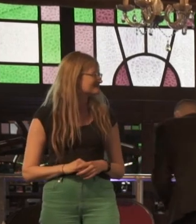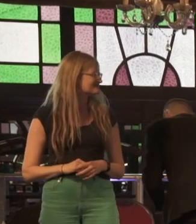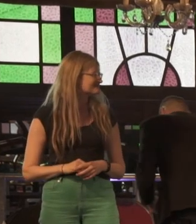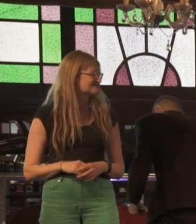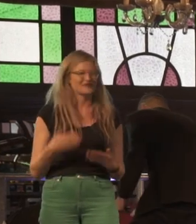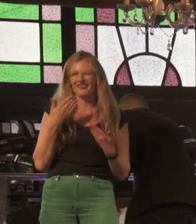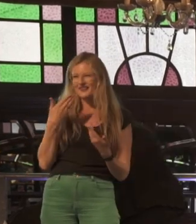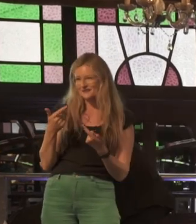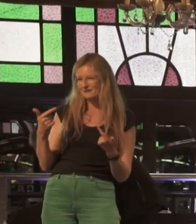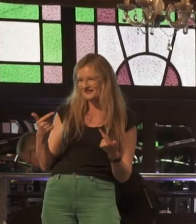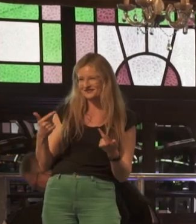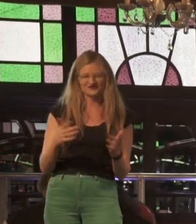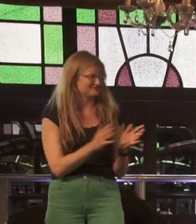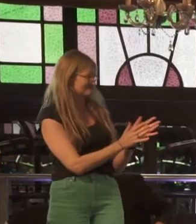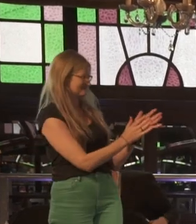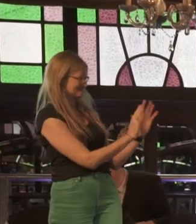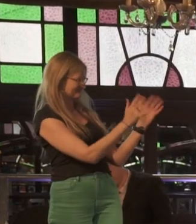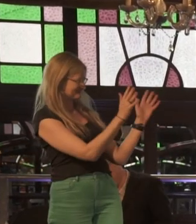Thank you so much. Thank you.